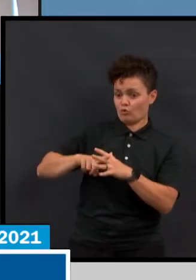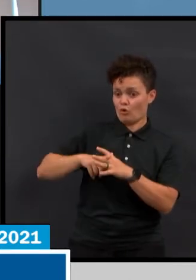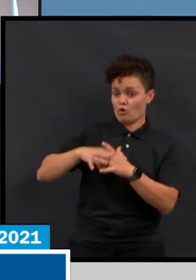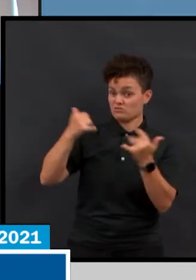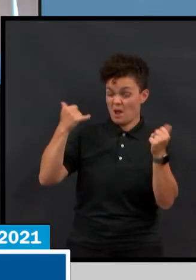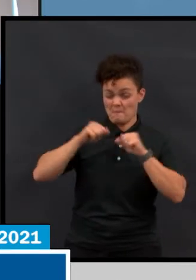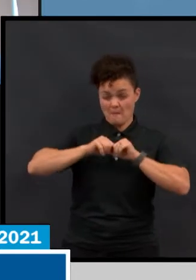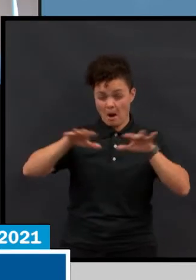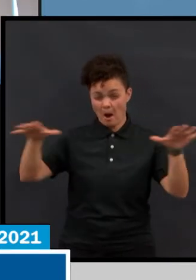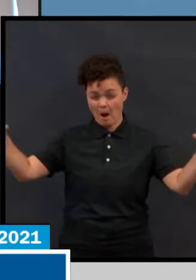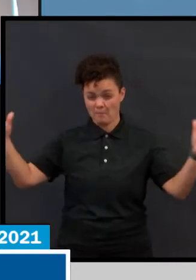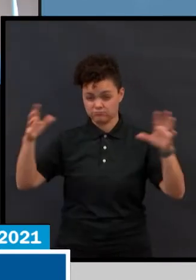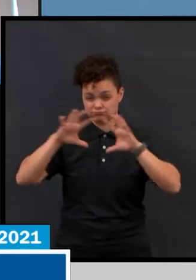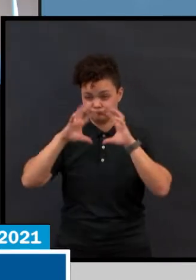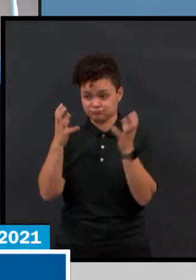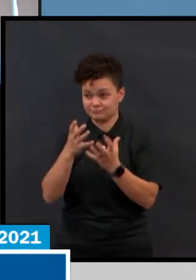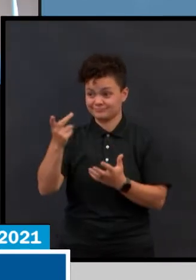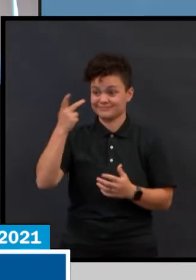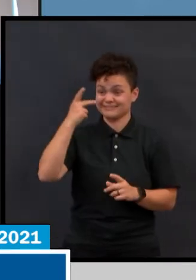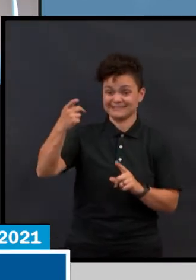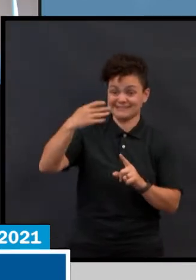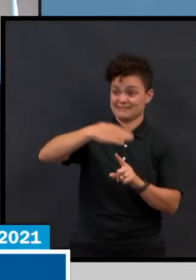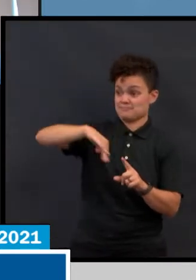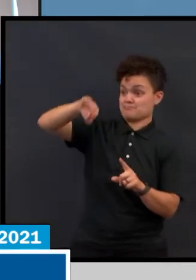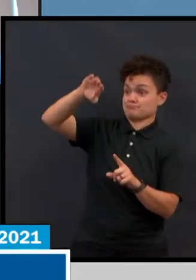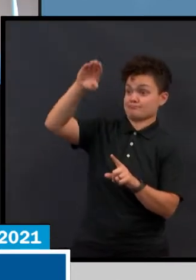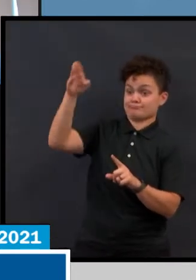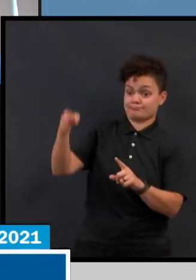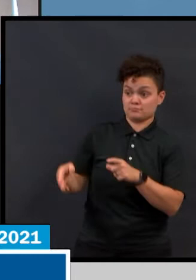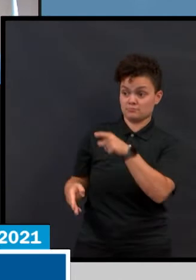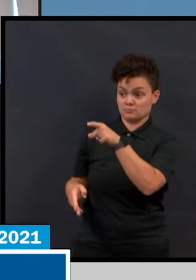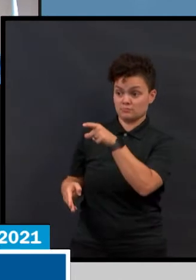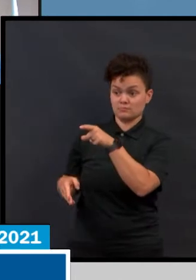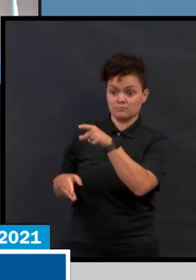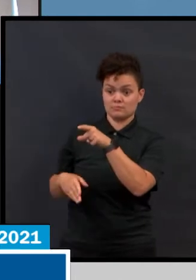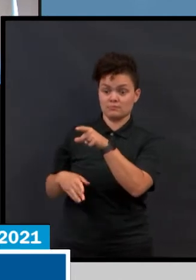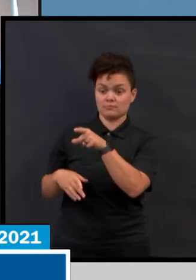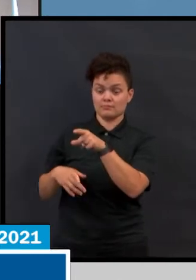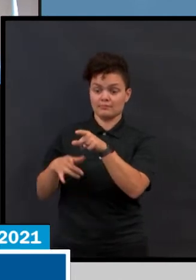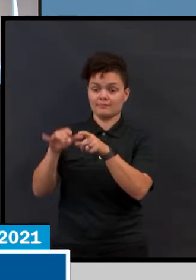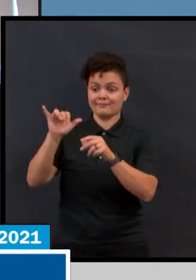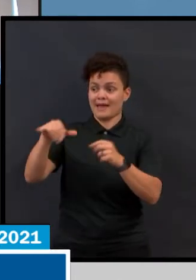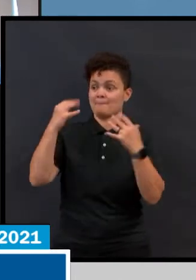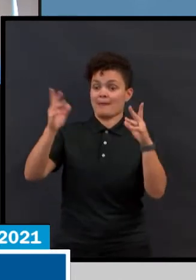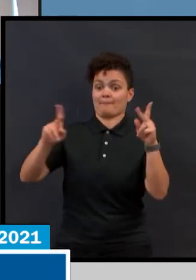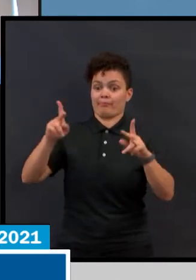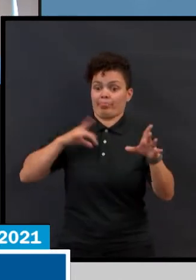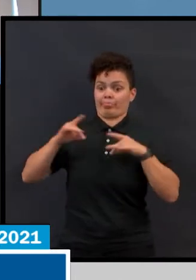this is the epidemiological curve which really demonstrates how cases the number of cases have